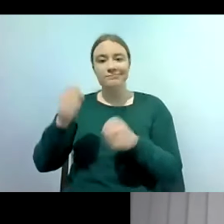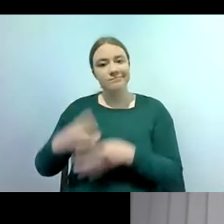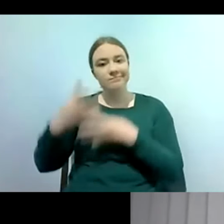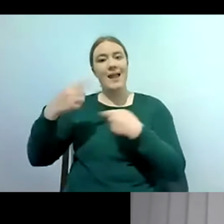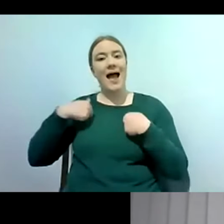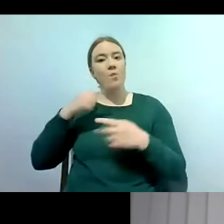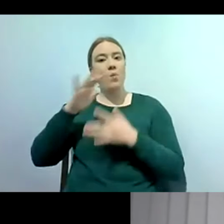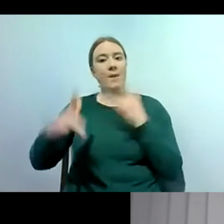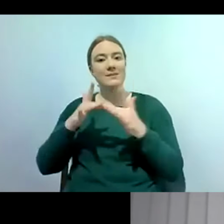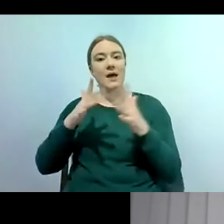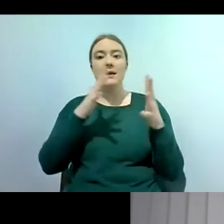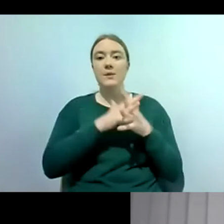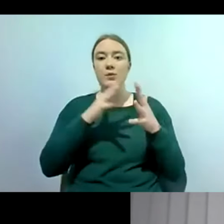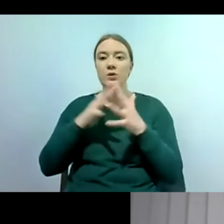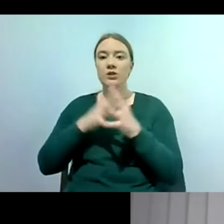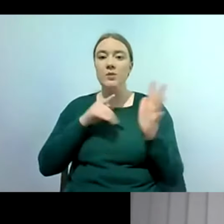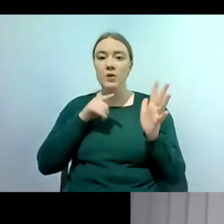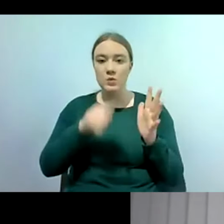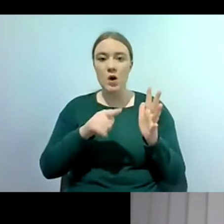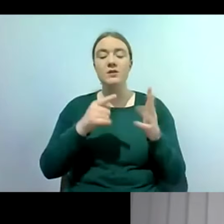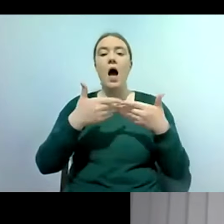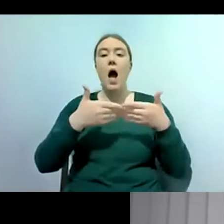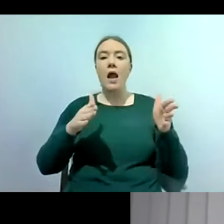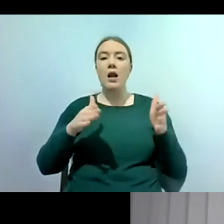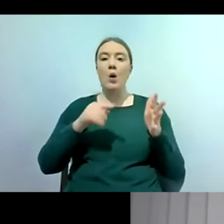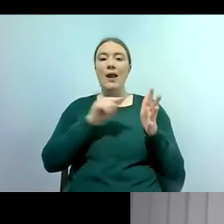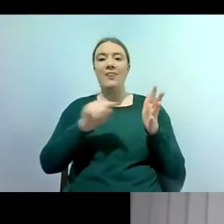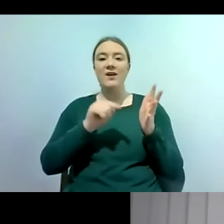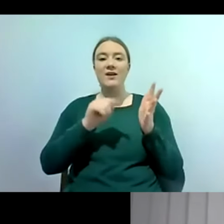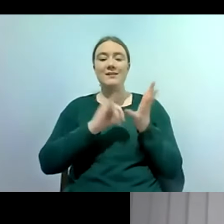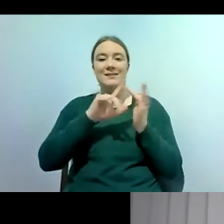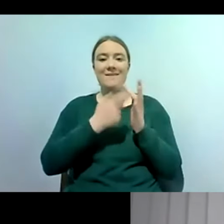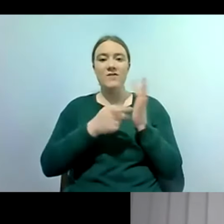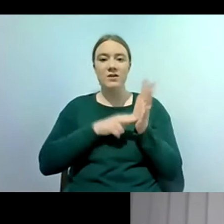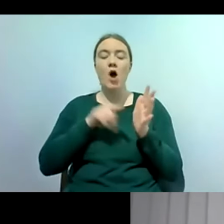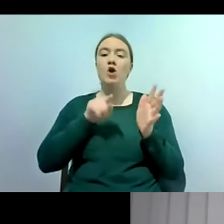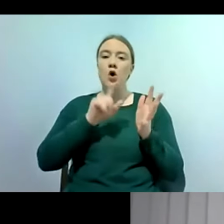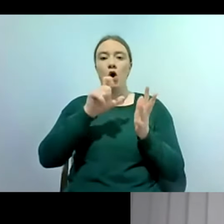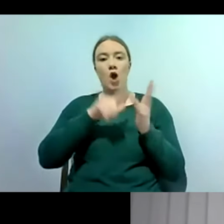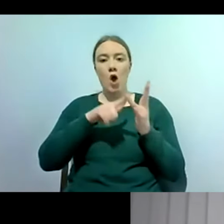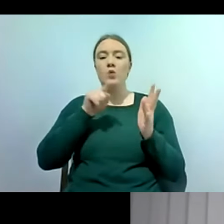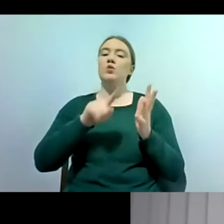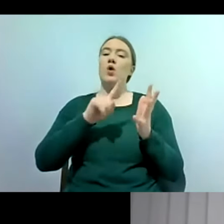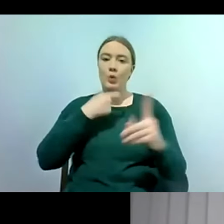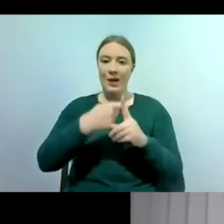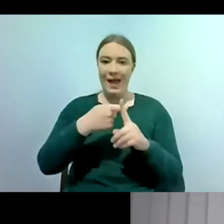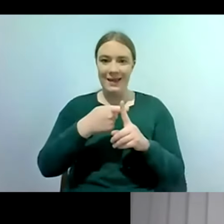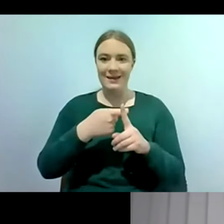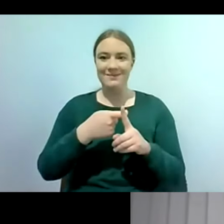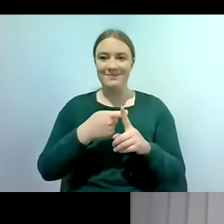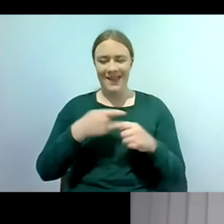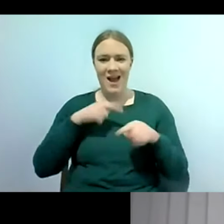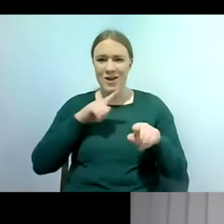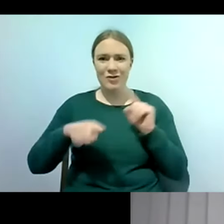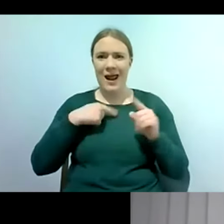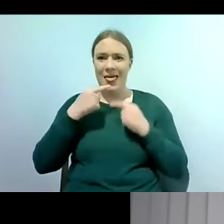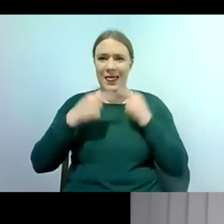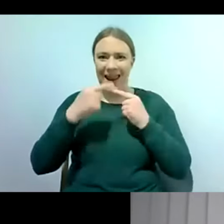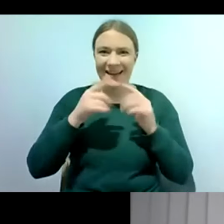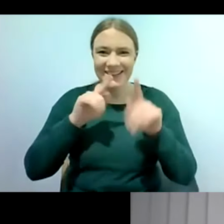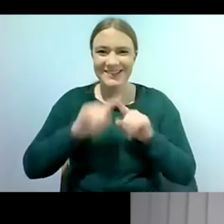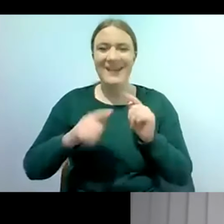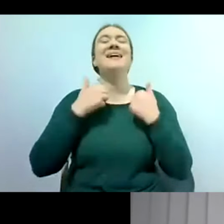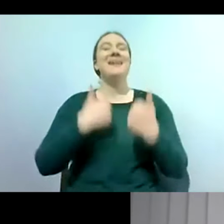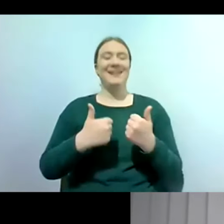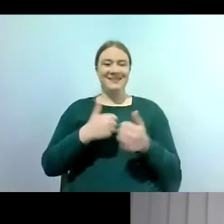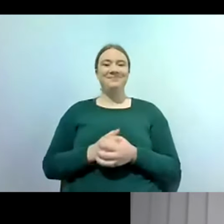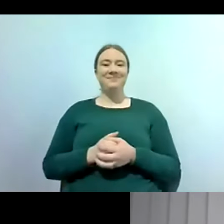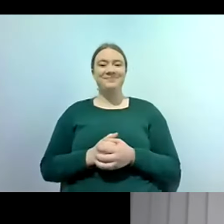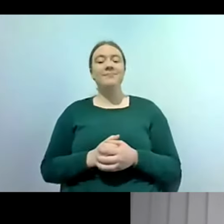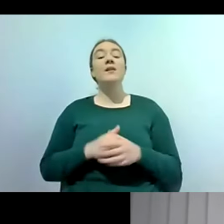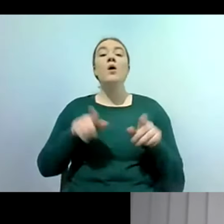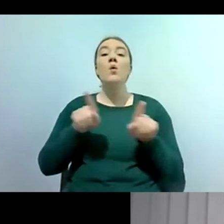www.unlockingthesevern.co.uk trying not to trip over my words um and you can also find us on